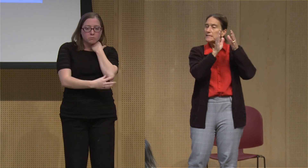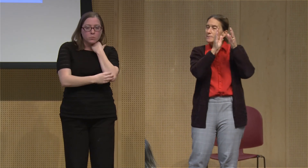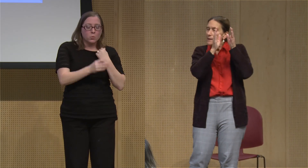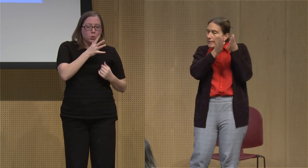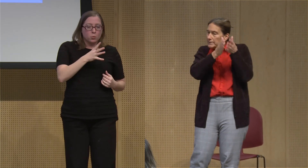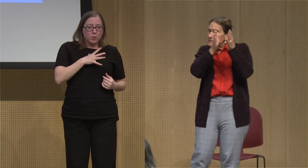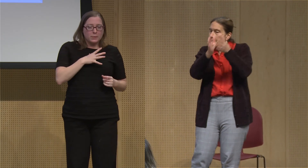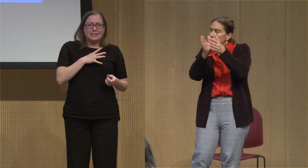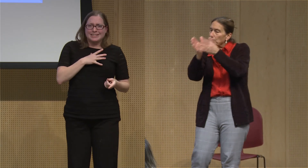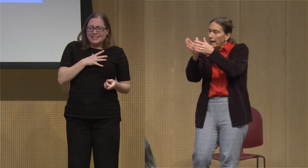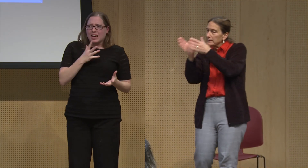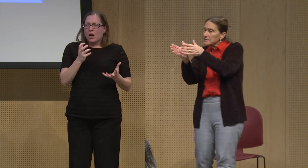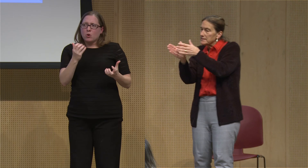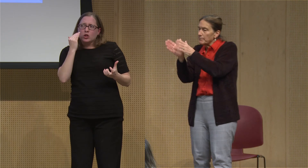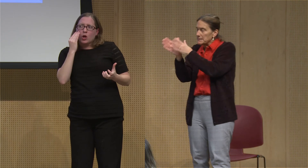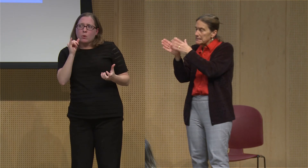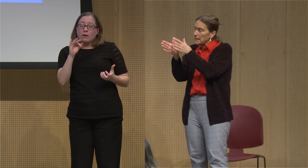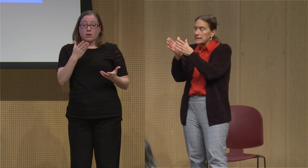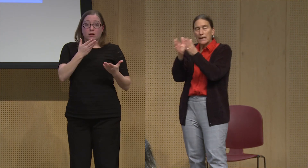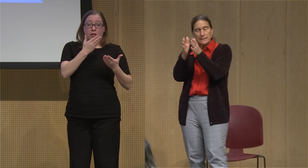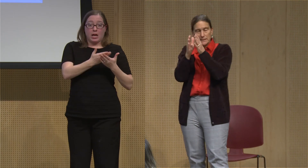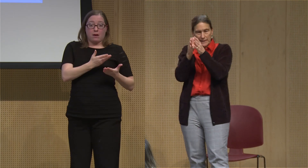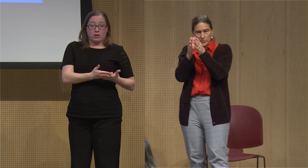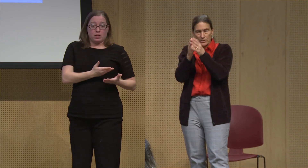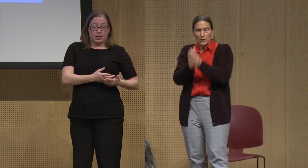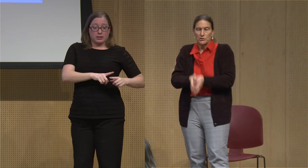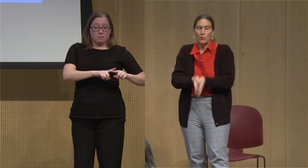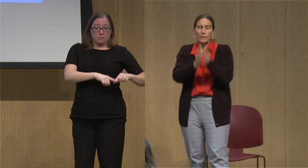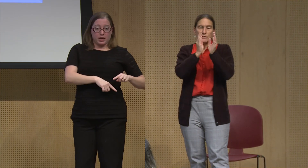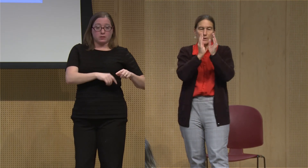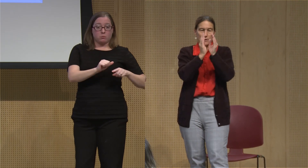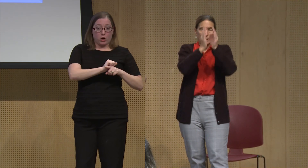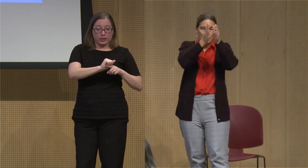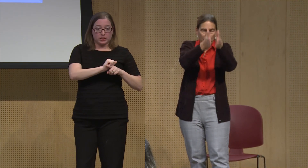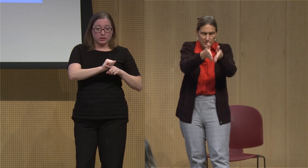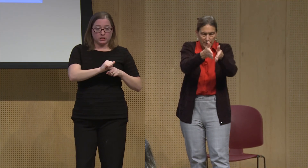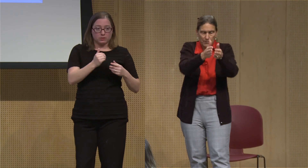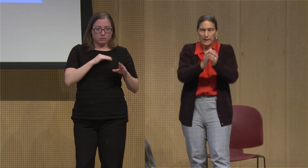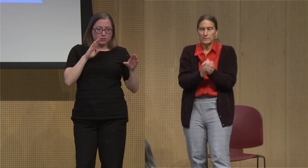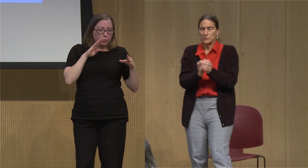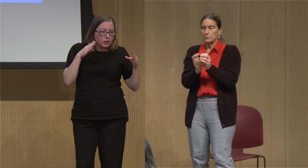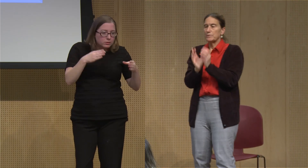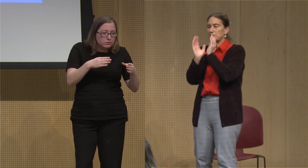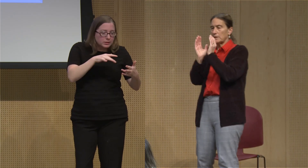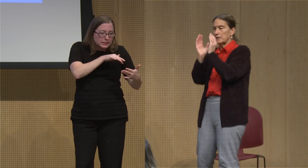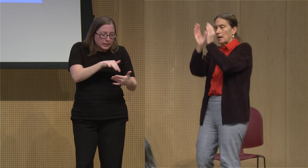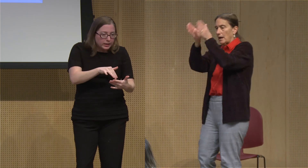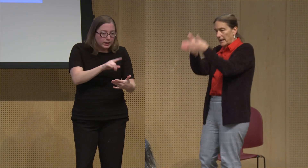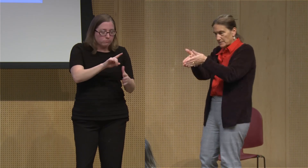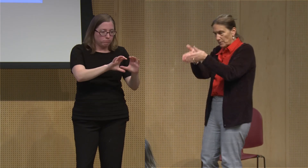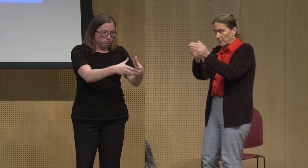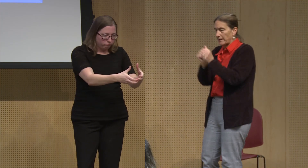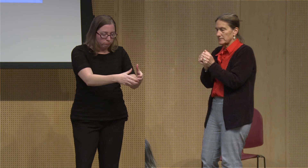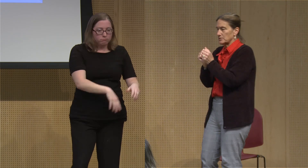BECAUSE ALL OF THESE EVIDENCE-BASED PRACTICES HAVE BEEN STUDIED IN ISOLATION. SO WE'VE STUDIED BREASTFEEDING PEER COUNSELING, WE'VE STUDIED HOSPITAL PRACTICES,